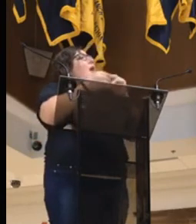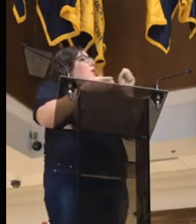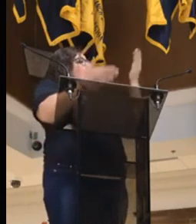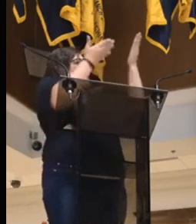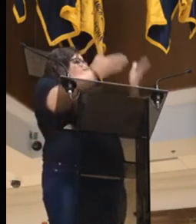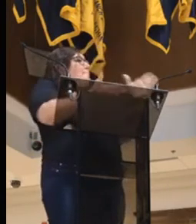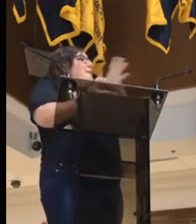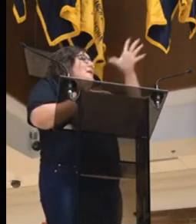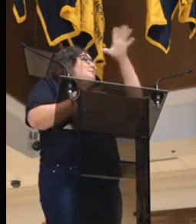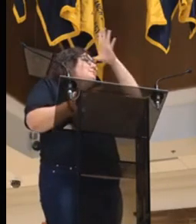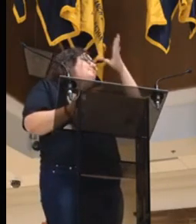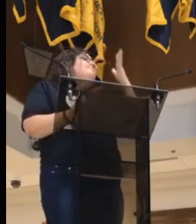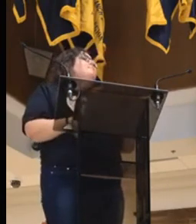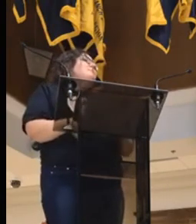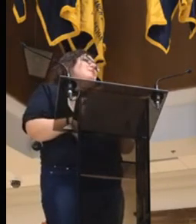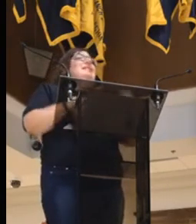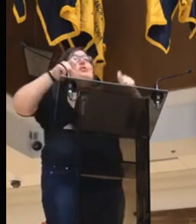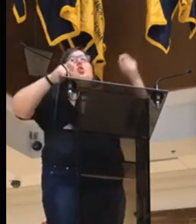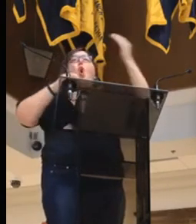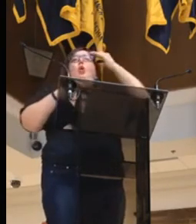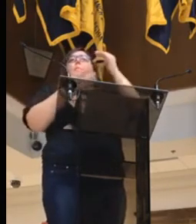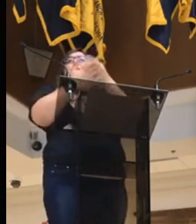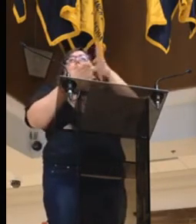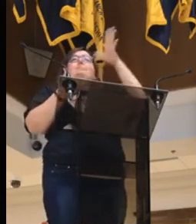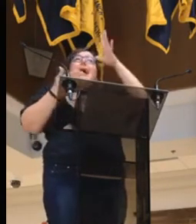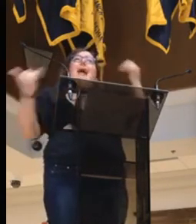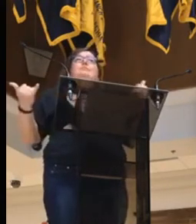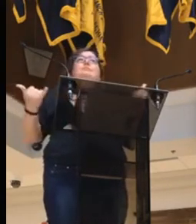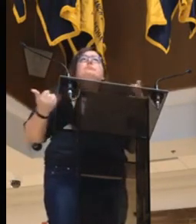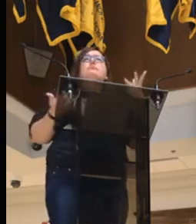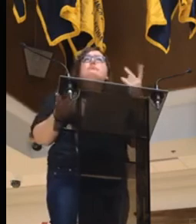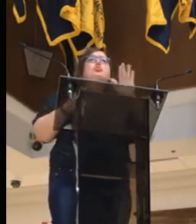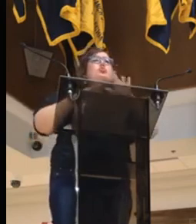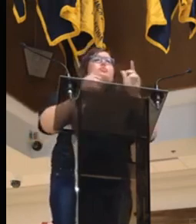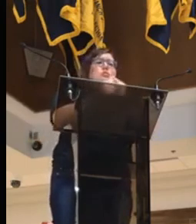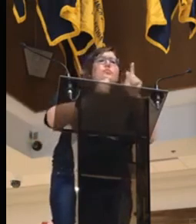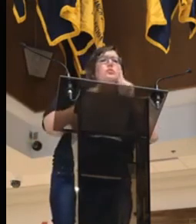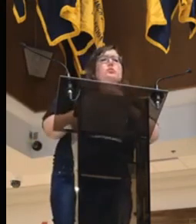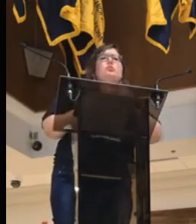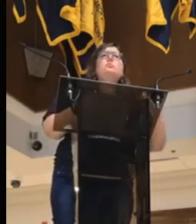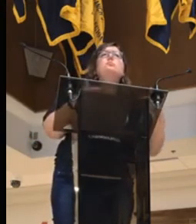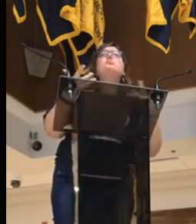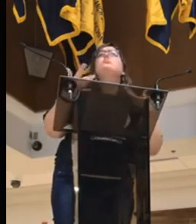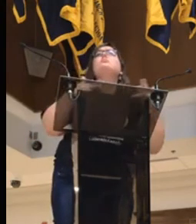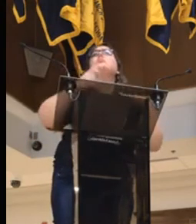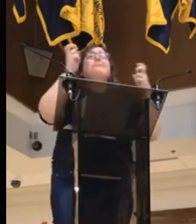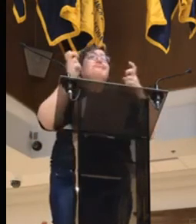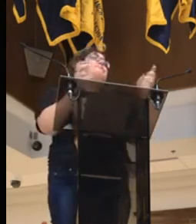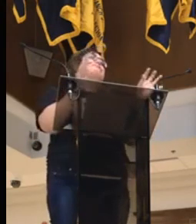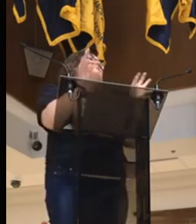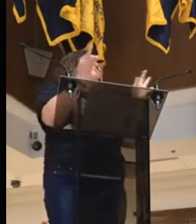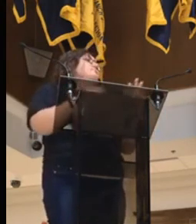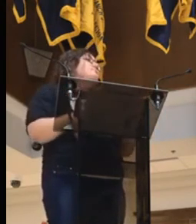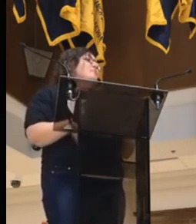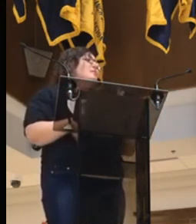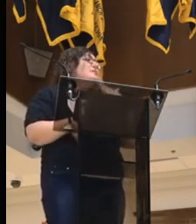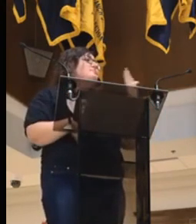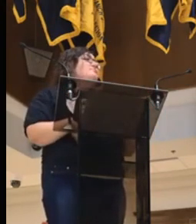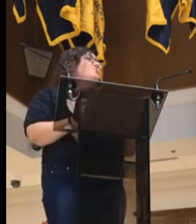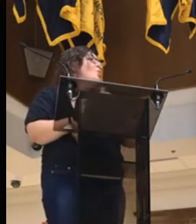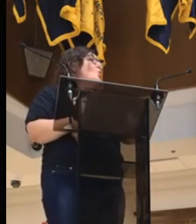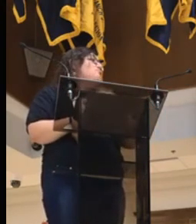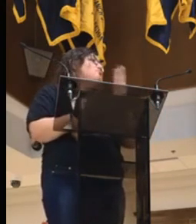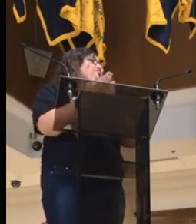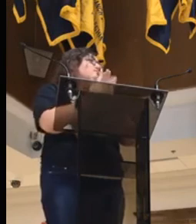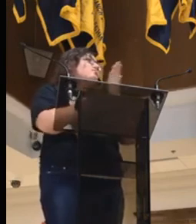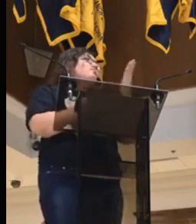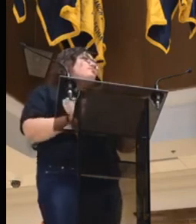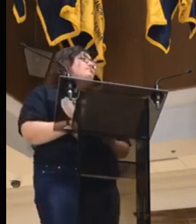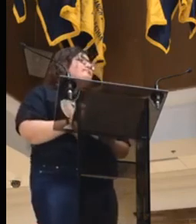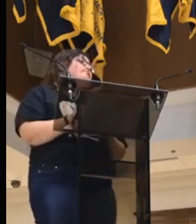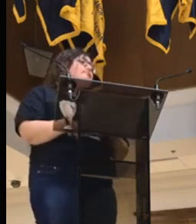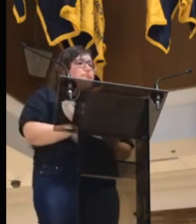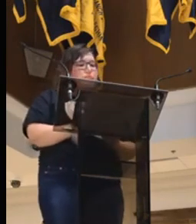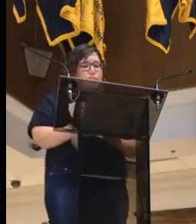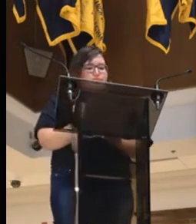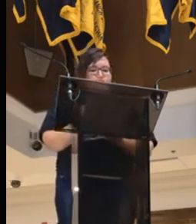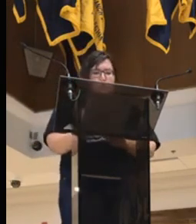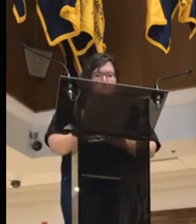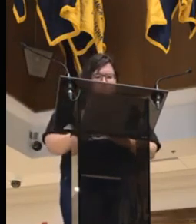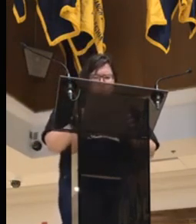Thank you very much. We all know the different concerns associated to deaf